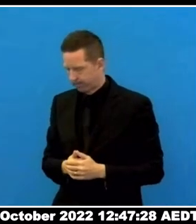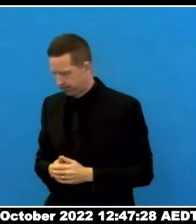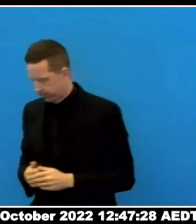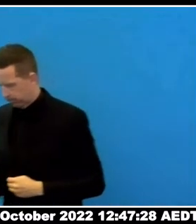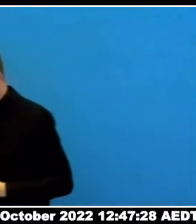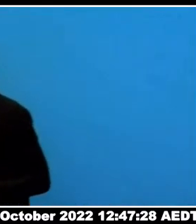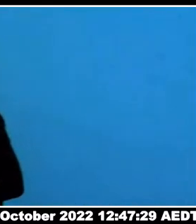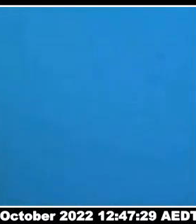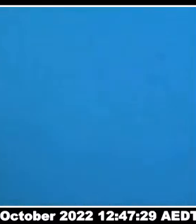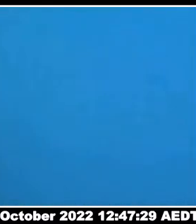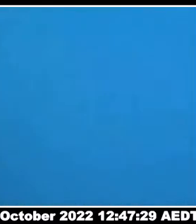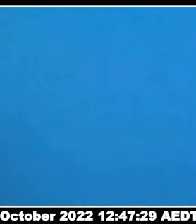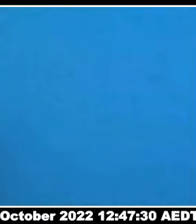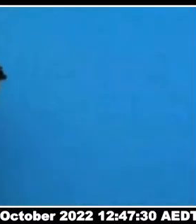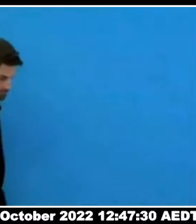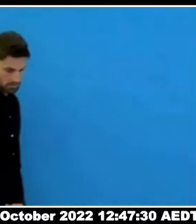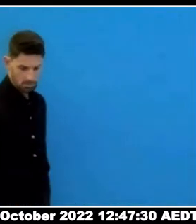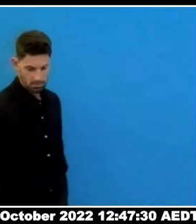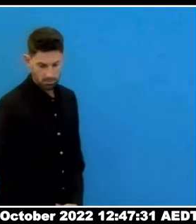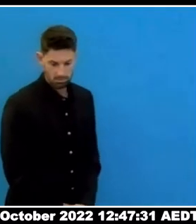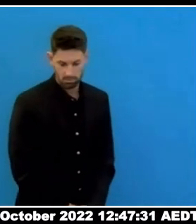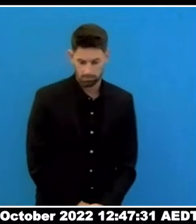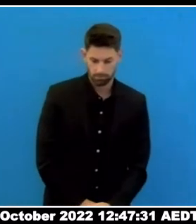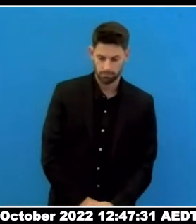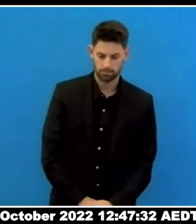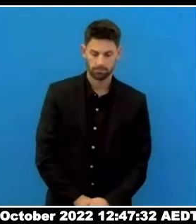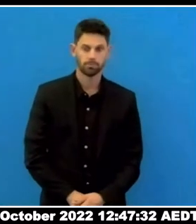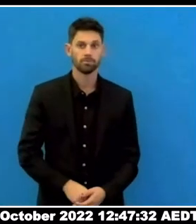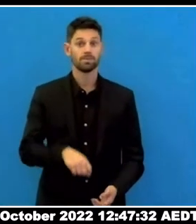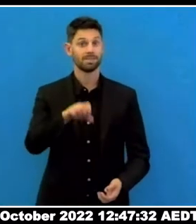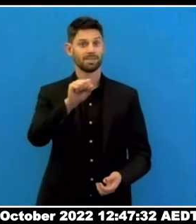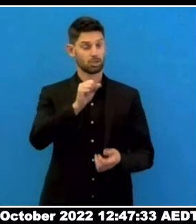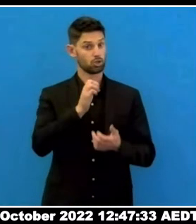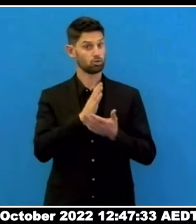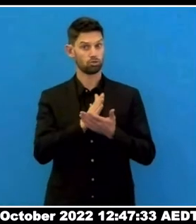Look, it does create additional kind of unique distinct barriers, we would say.